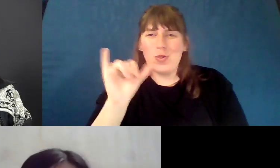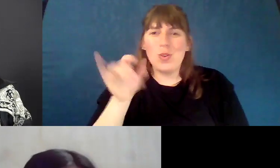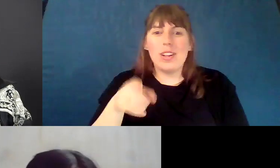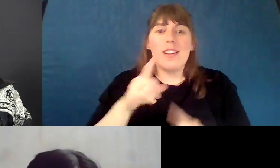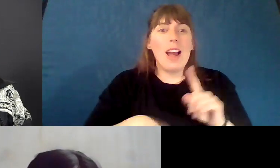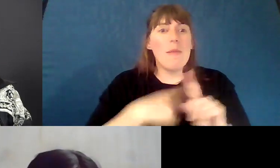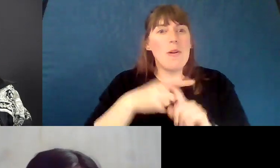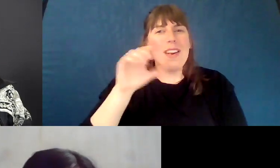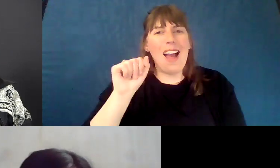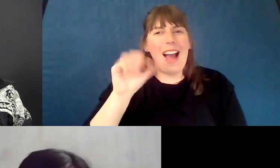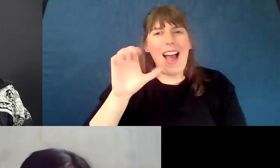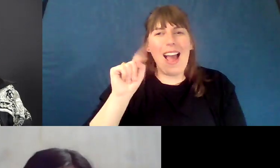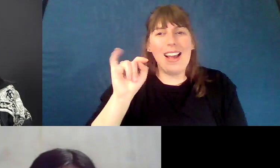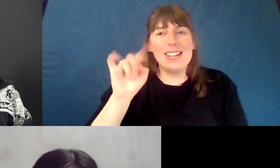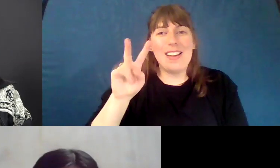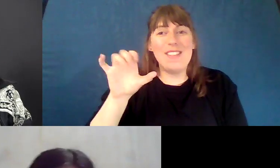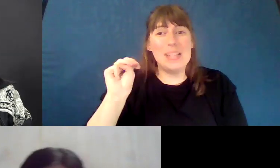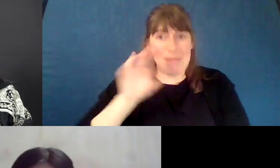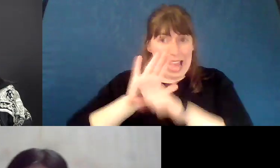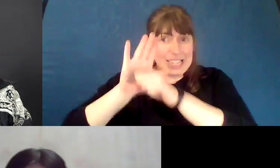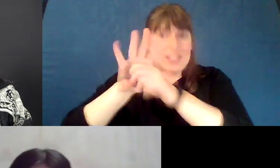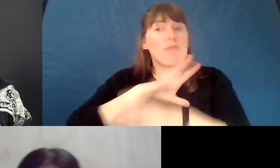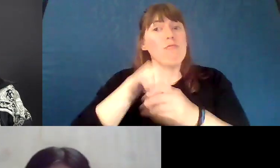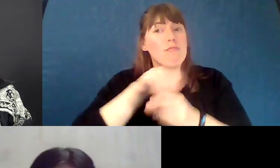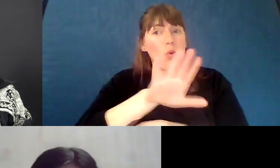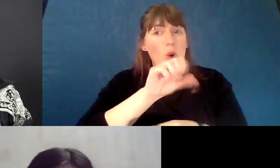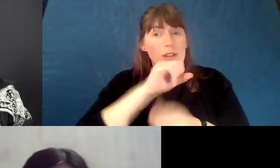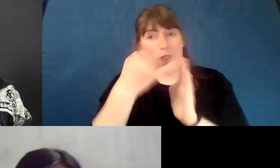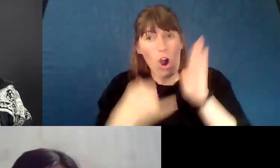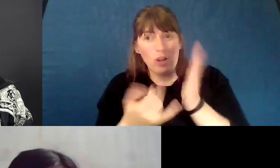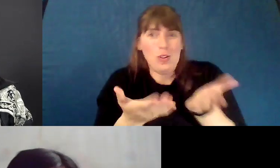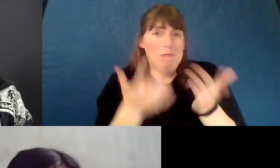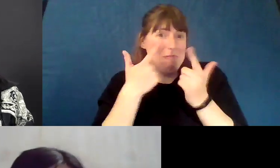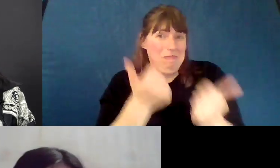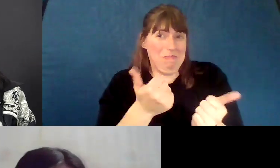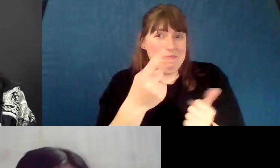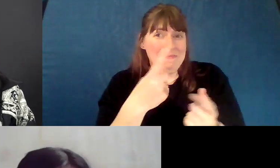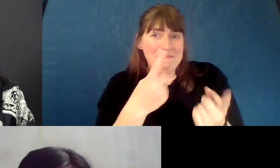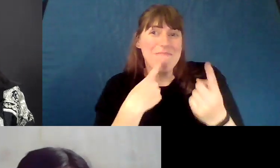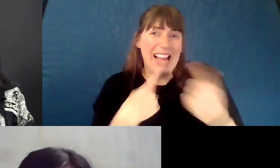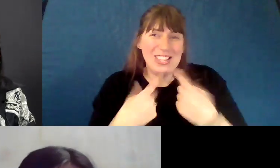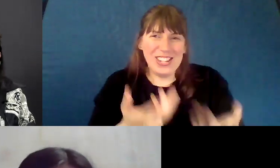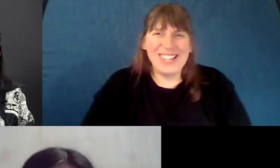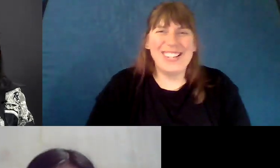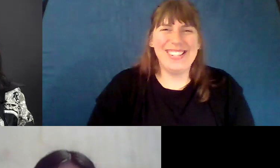activism embedded in your art. So I'll leave it to you which of those questions you want to address, or a combination.